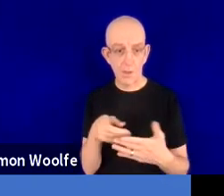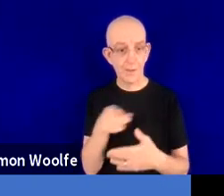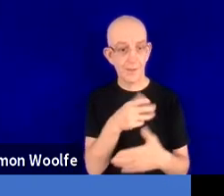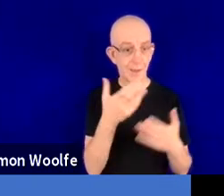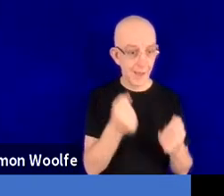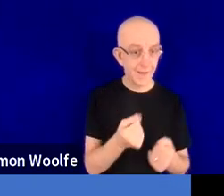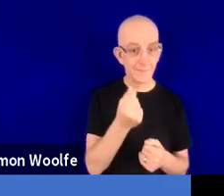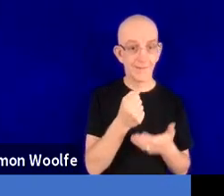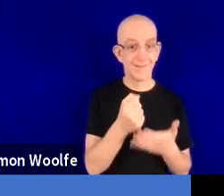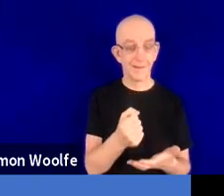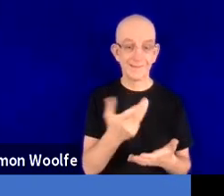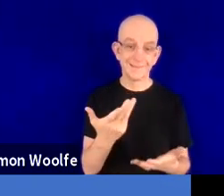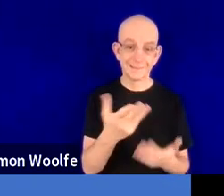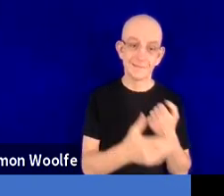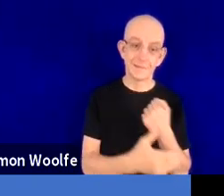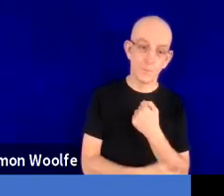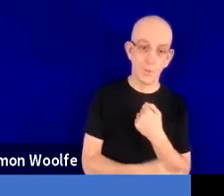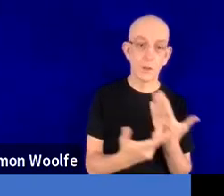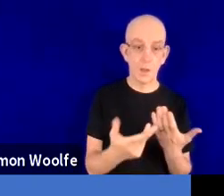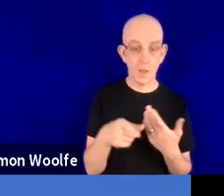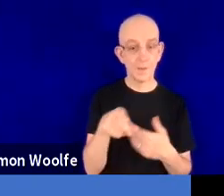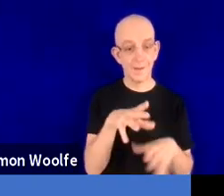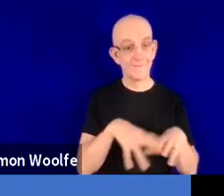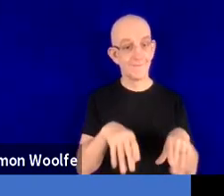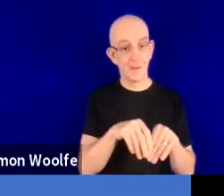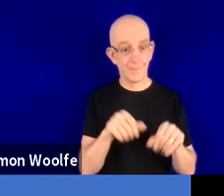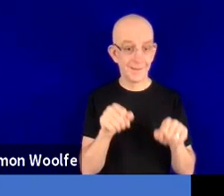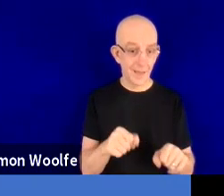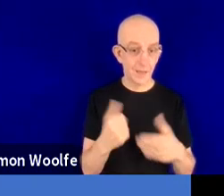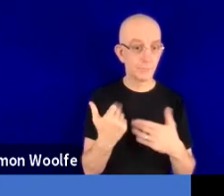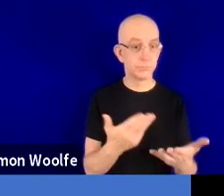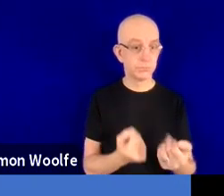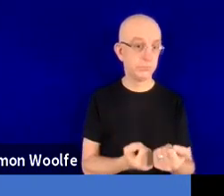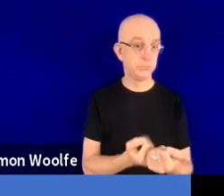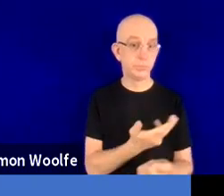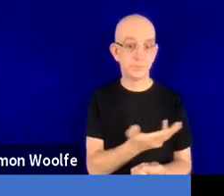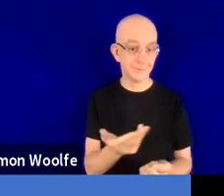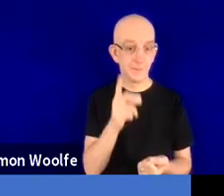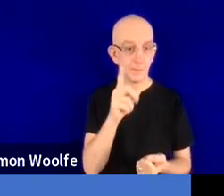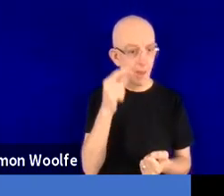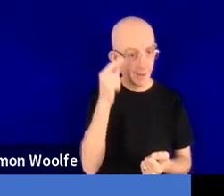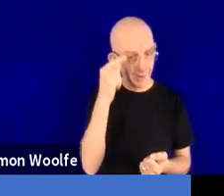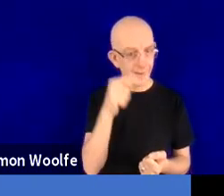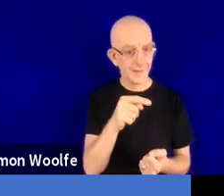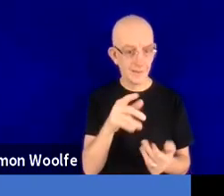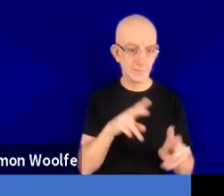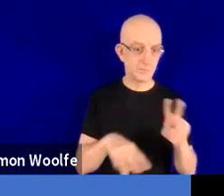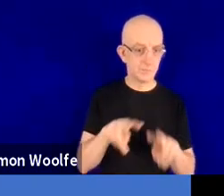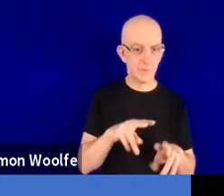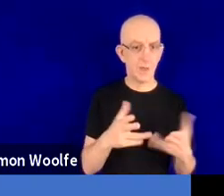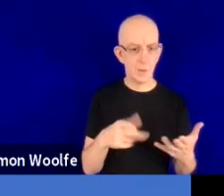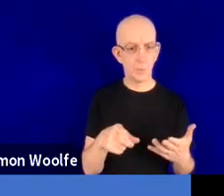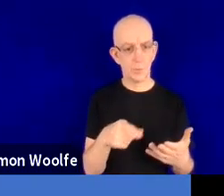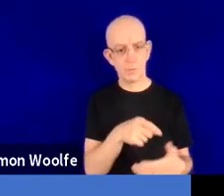Why? Because otherwise you reduce the positive impact of this disability benefit on coverage of disability extra costs